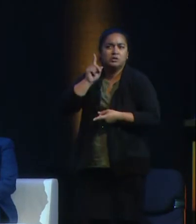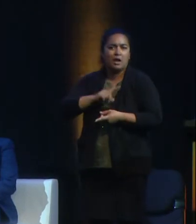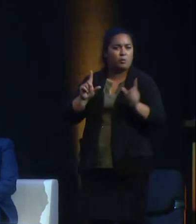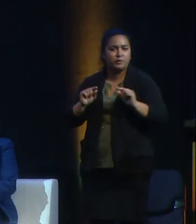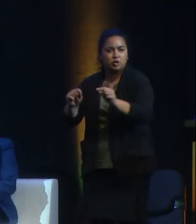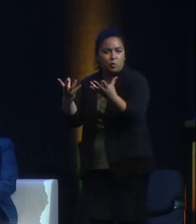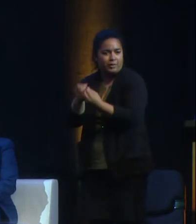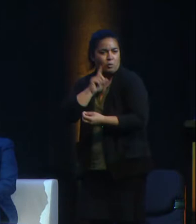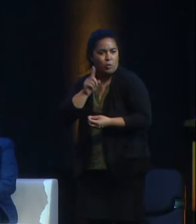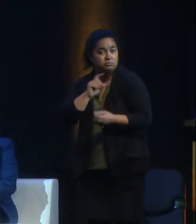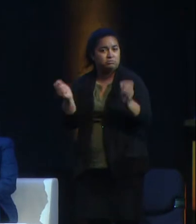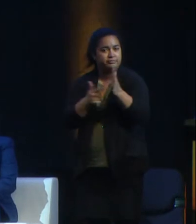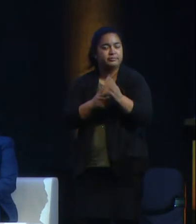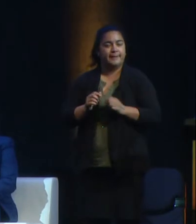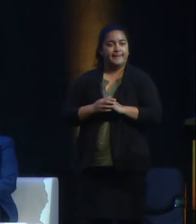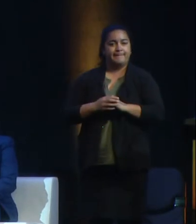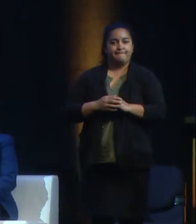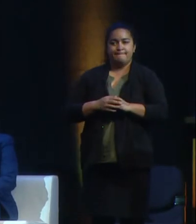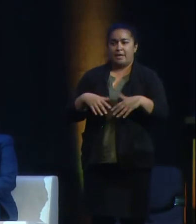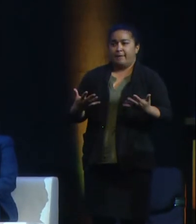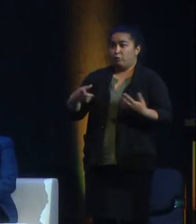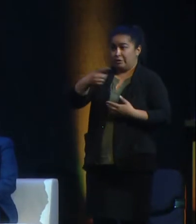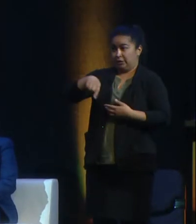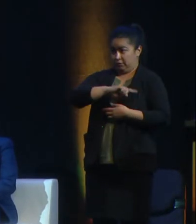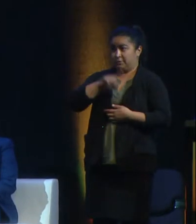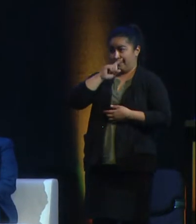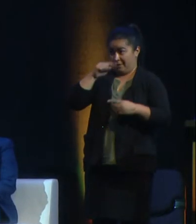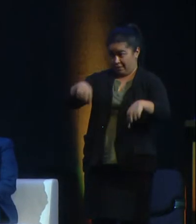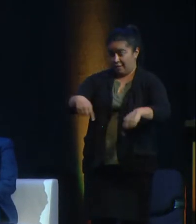important. And for us, you know everybody in this room, we all know about the plastic